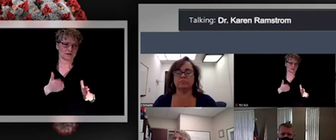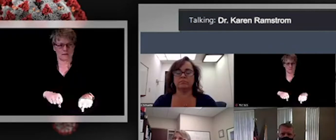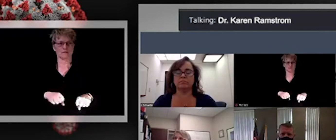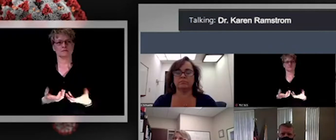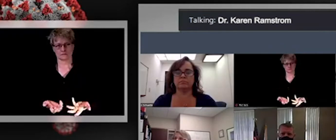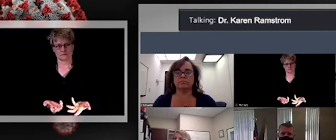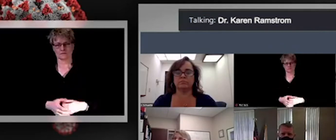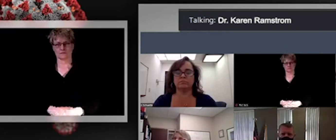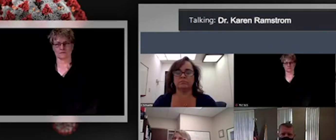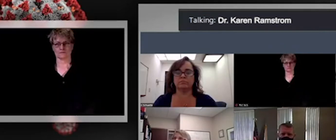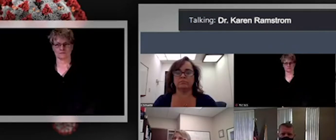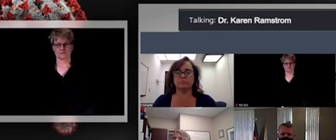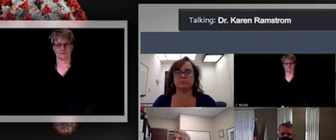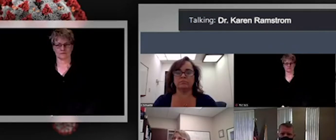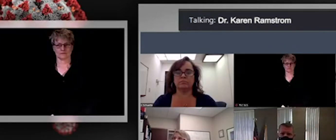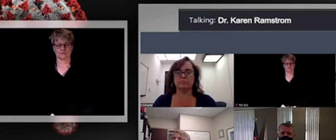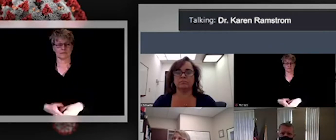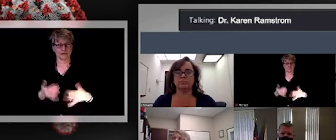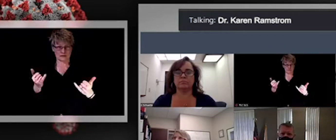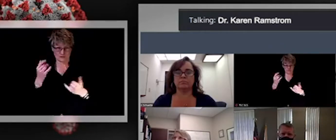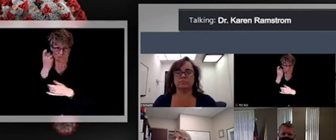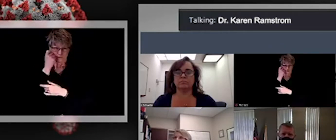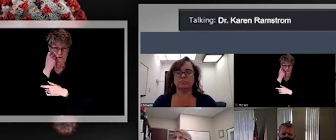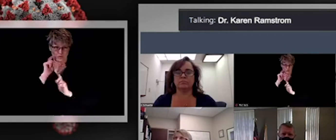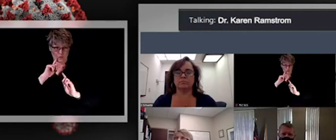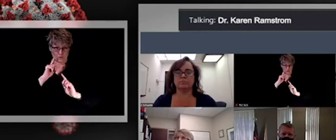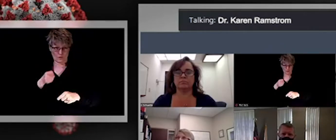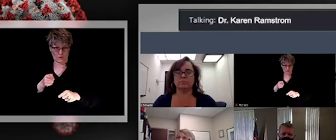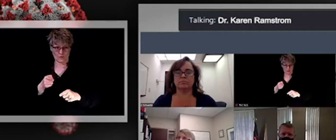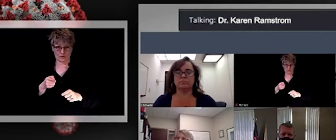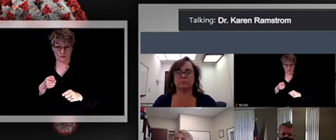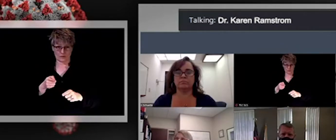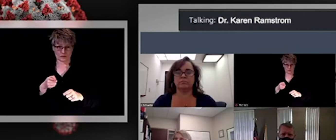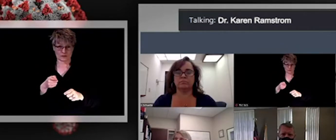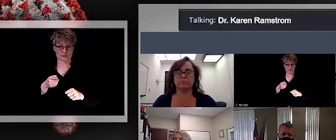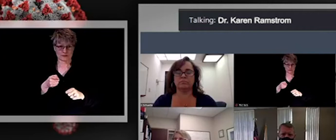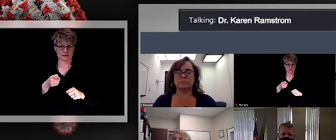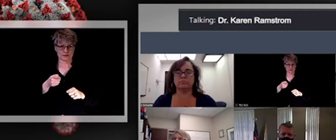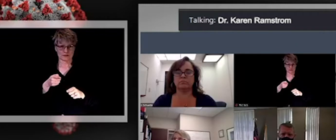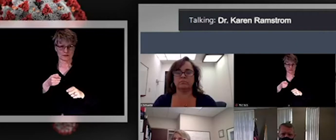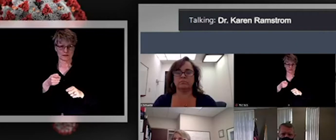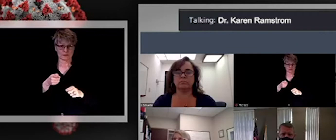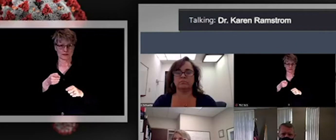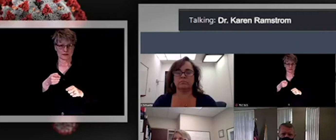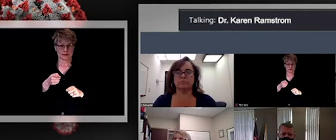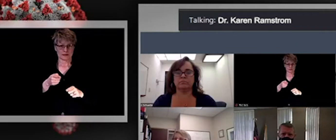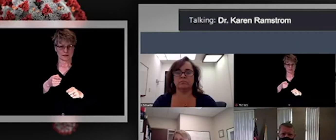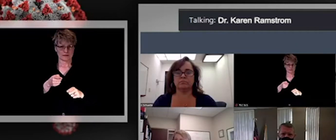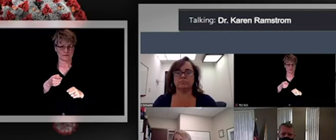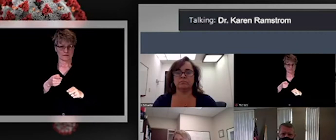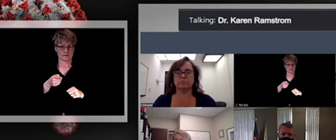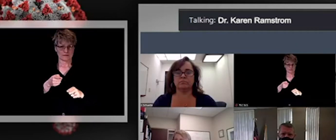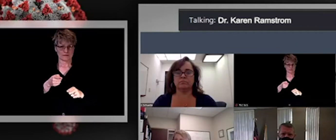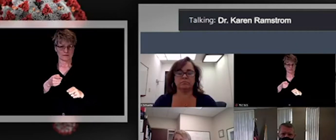There was a recent report, and this understanding of the way CDC reports information. So, individuals